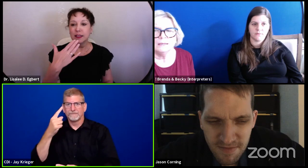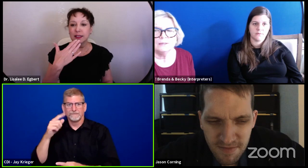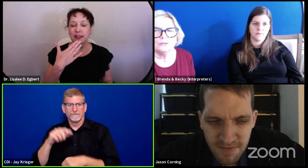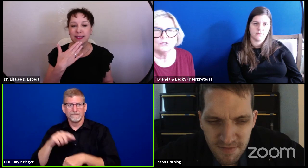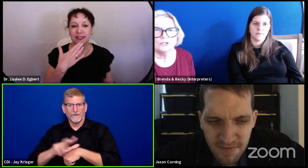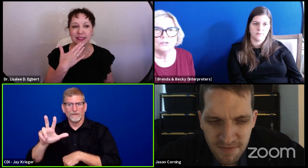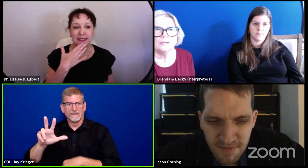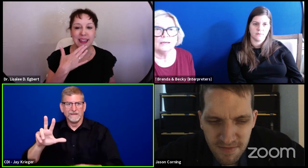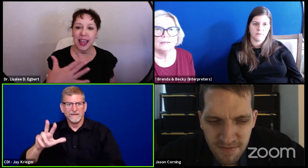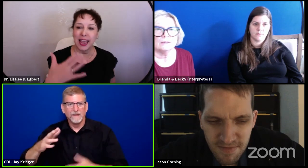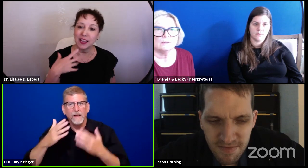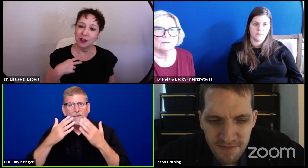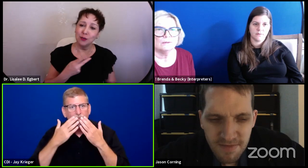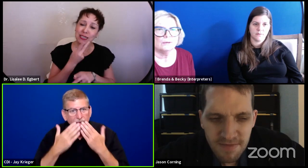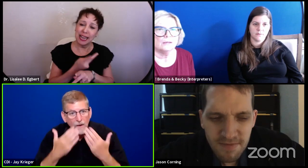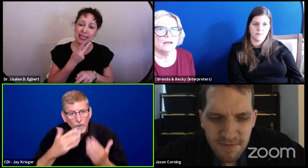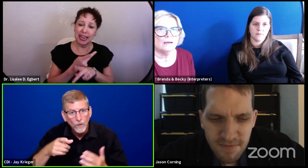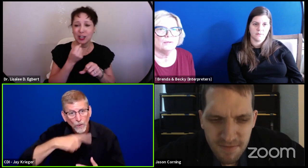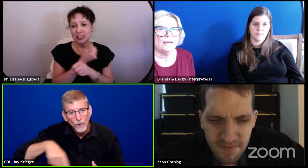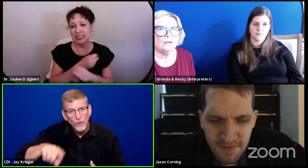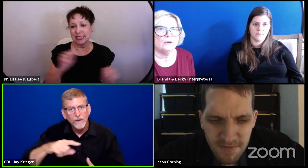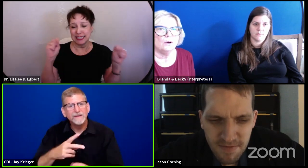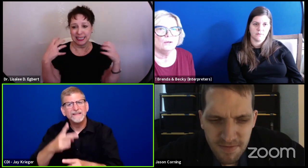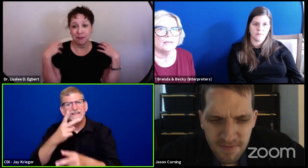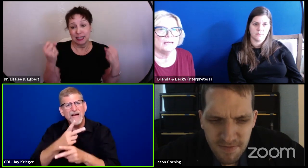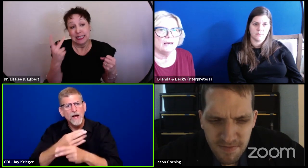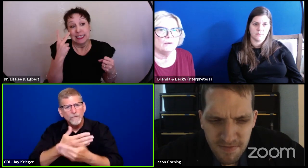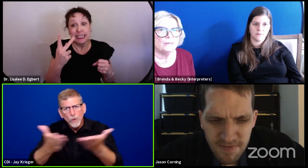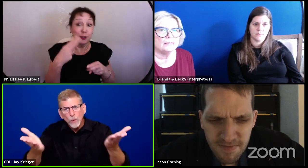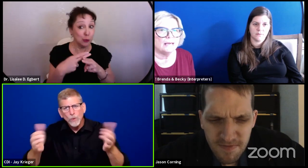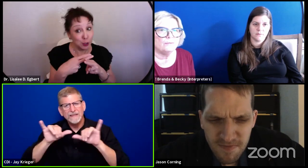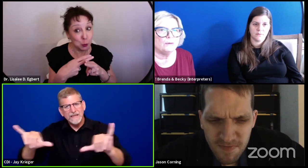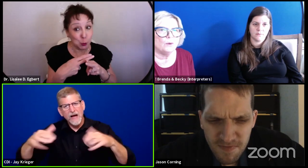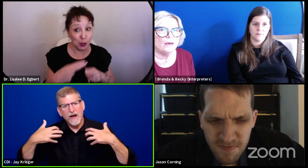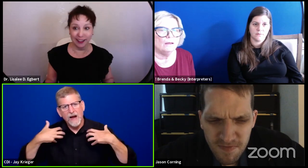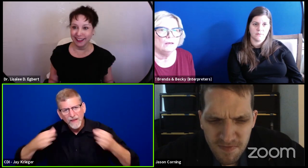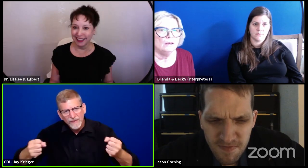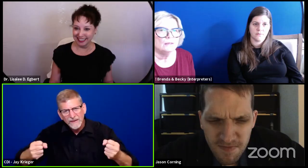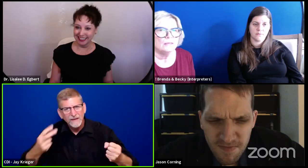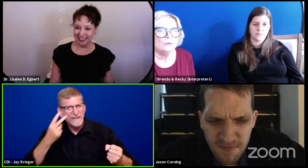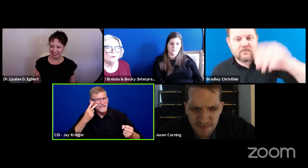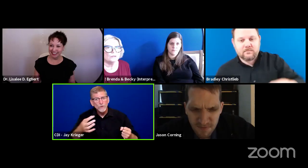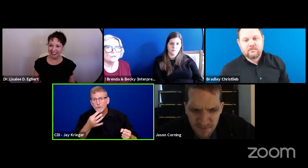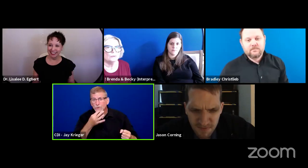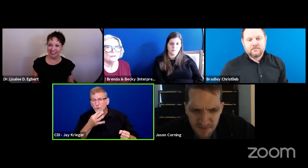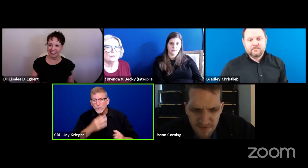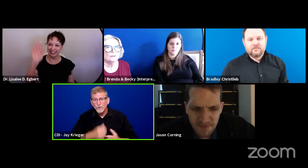Meeting is adjourned at 3:00. Thank you all. Take care. Be safe. Be well.